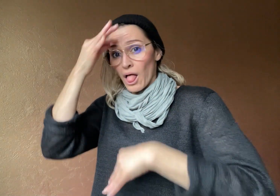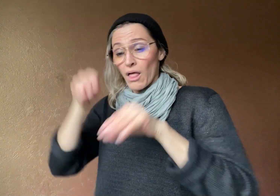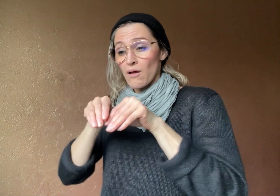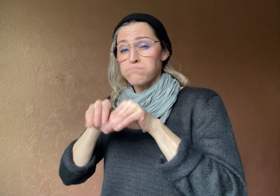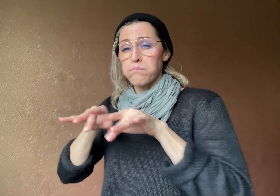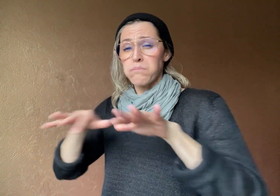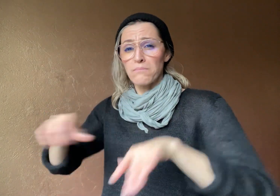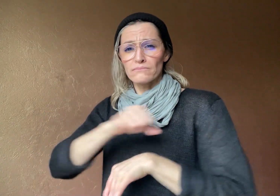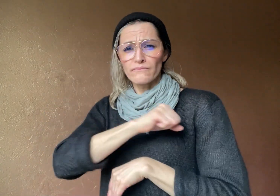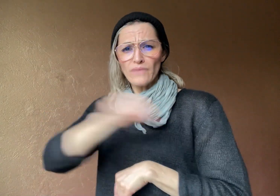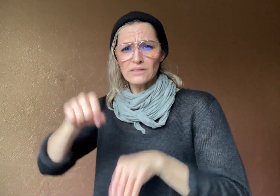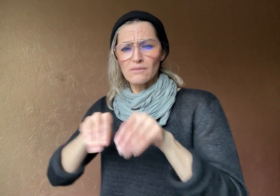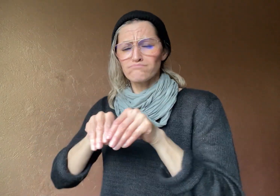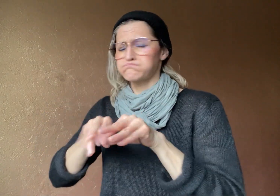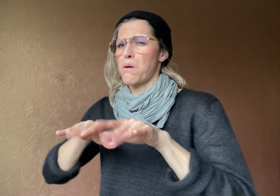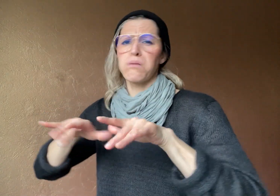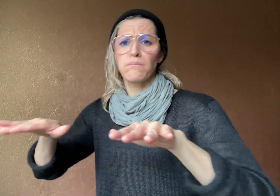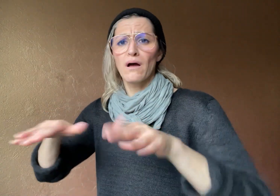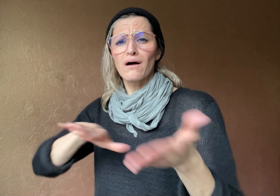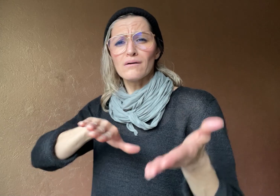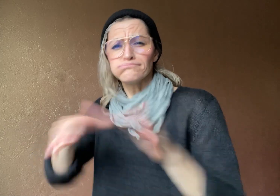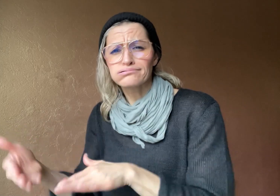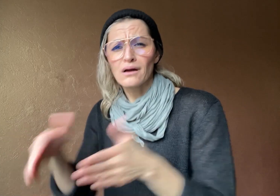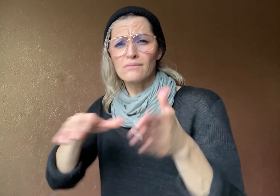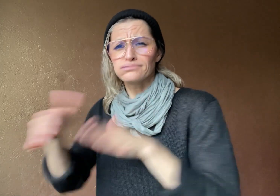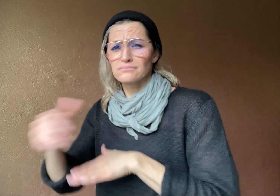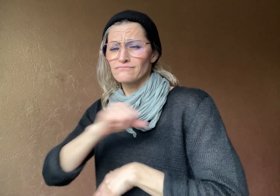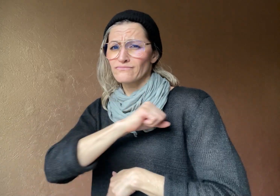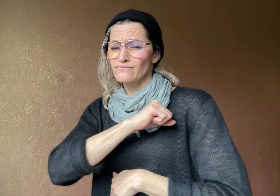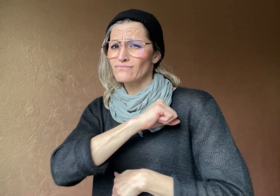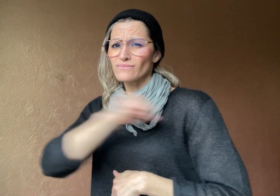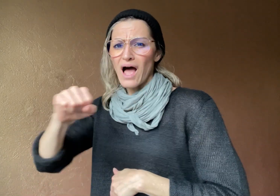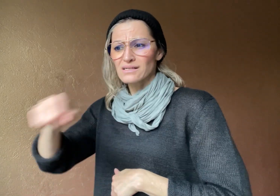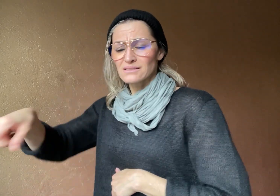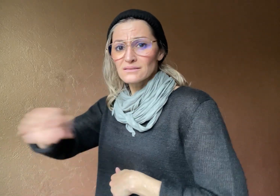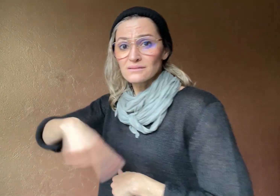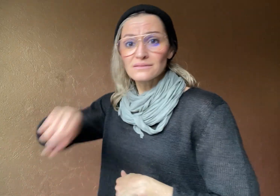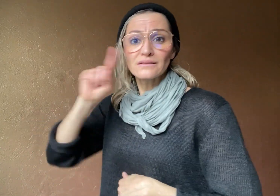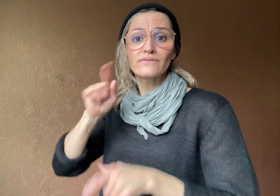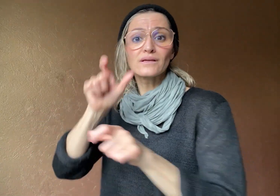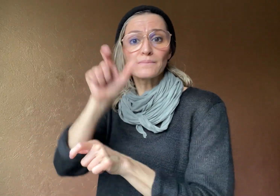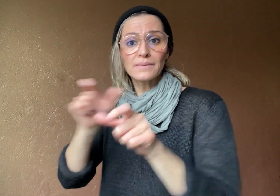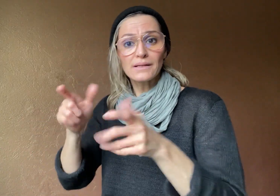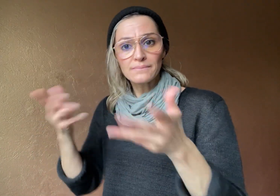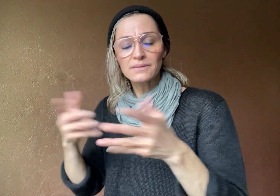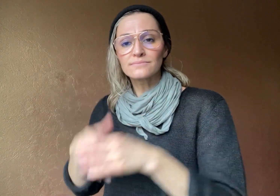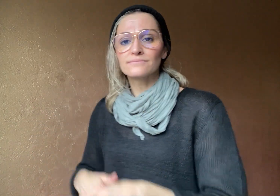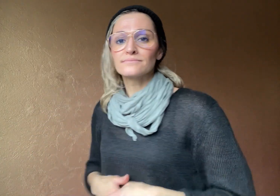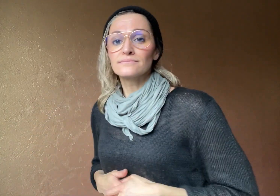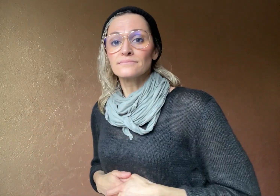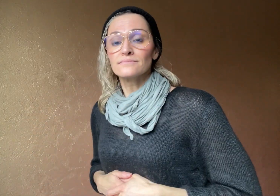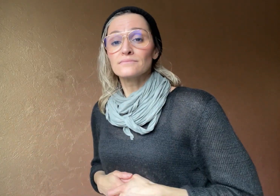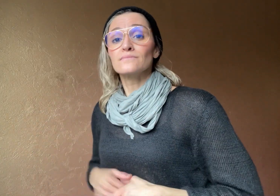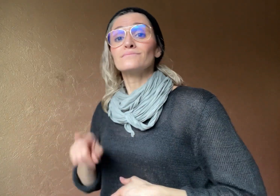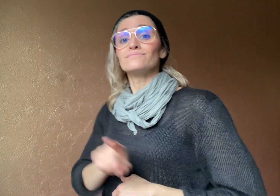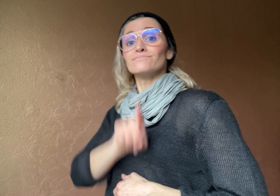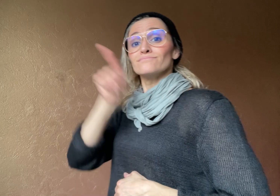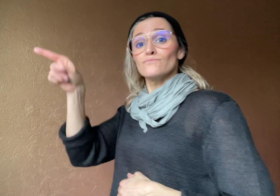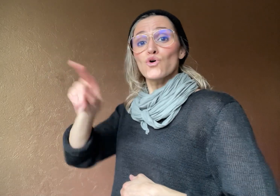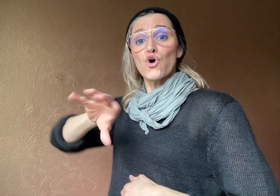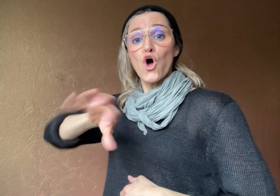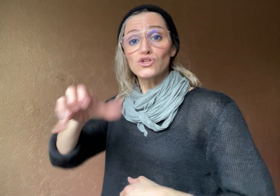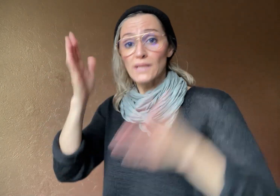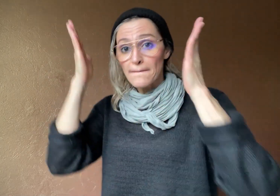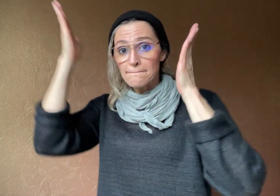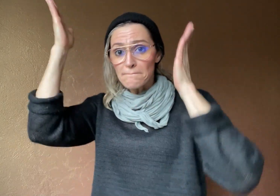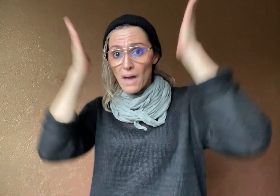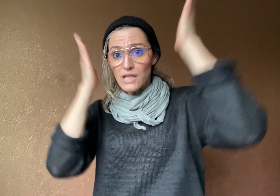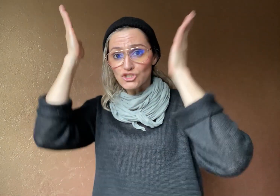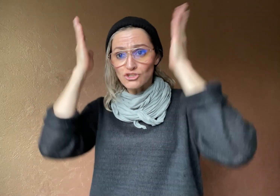This led to a higher spread and fatality rate among Deaf people.